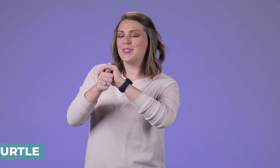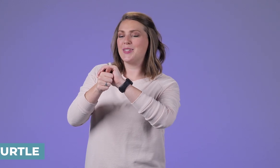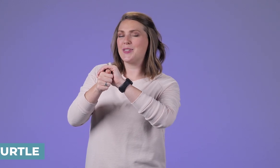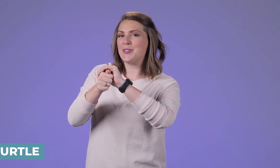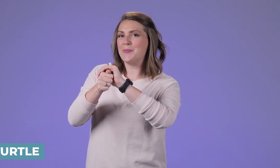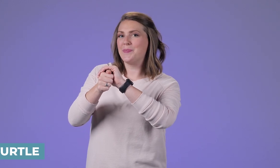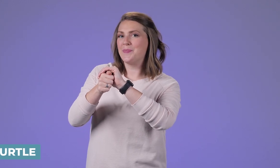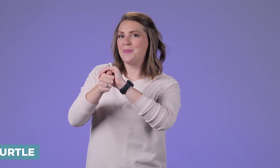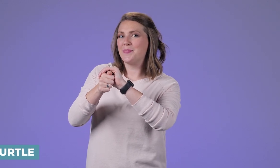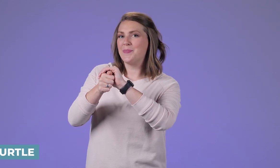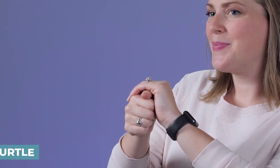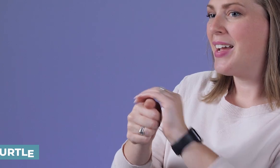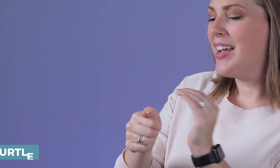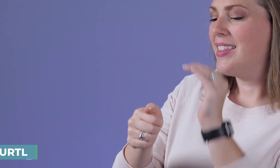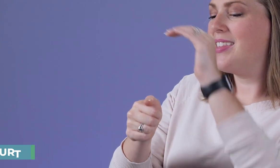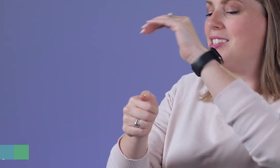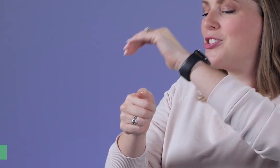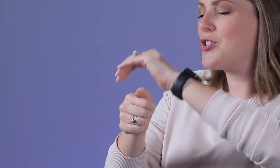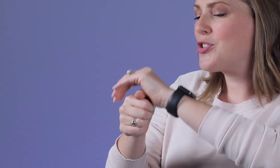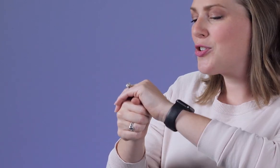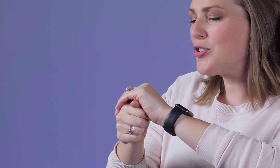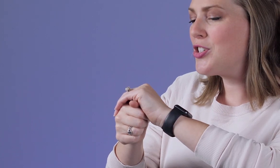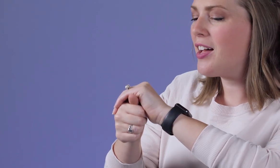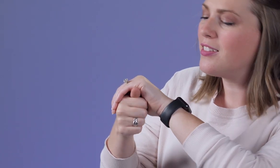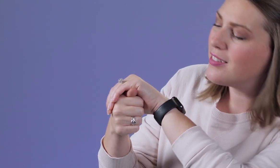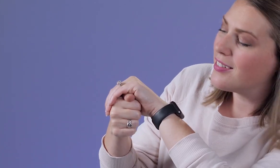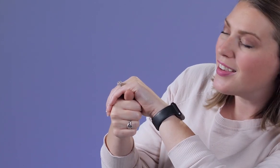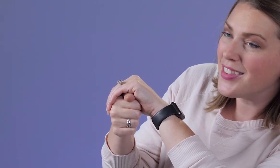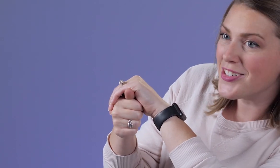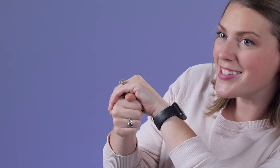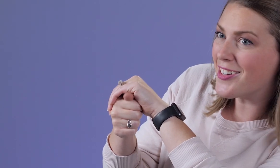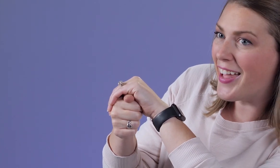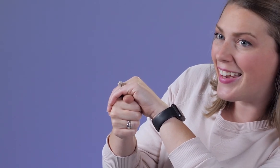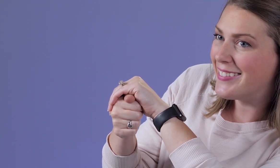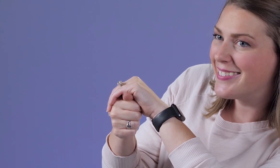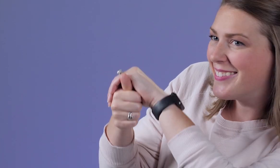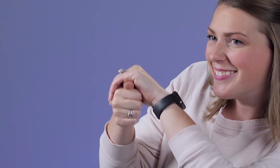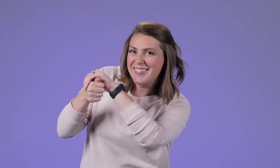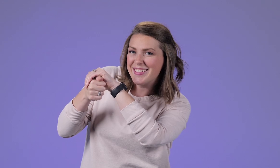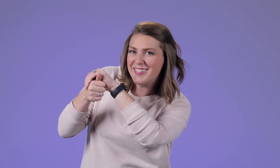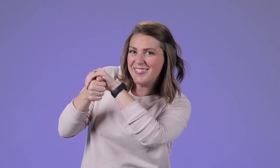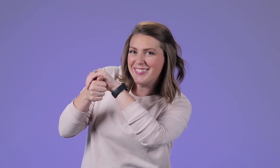turtle', this is your turtle shell and there's its little head 'turtle'.